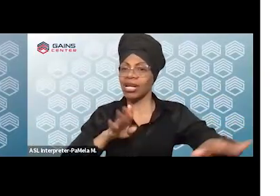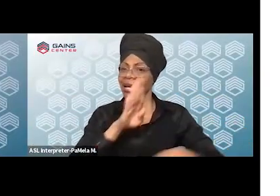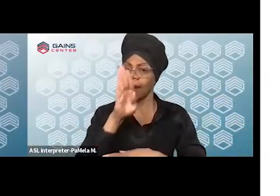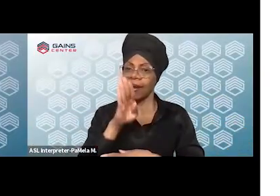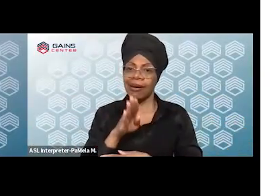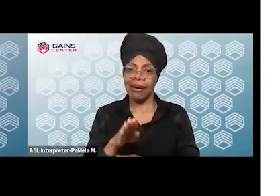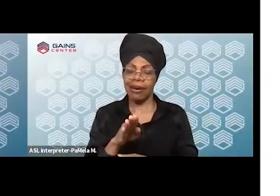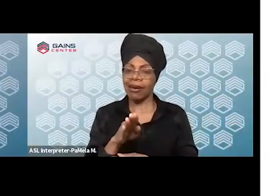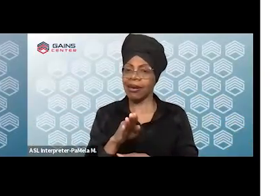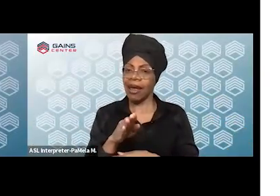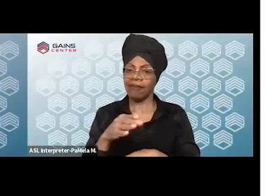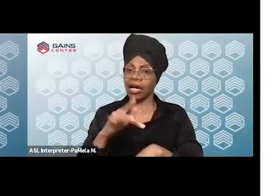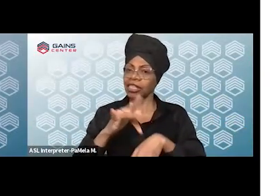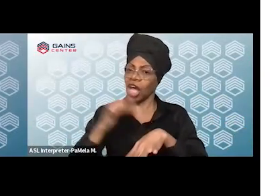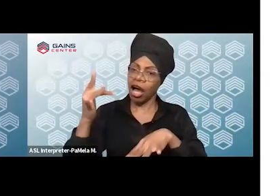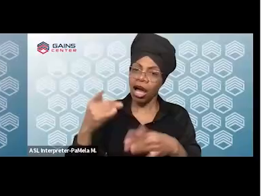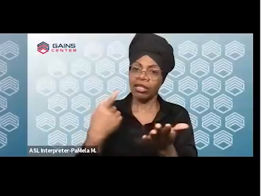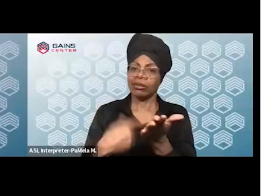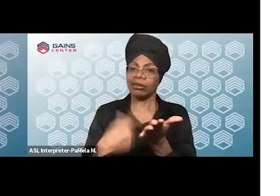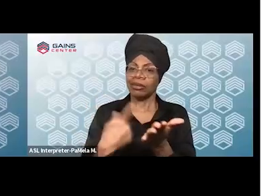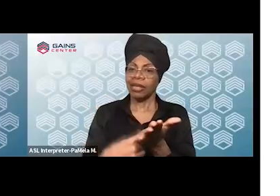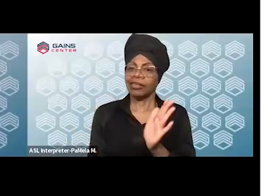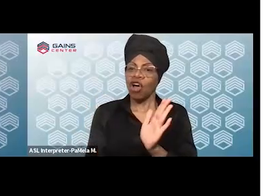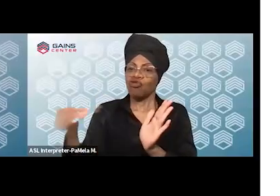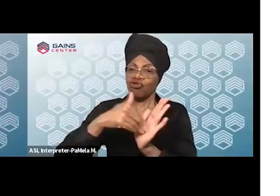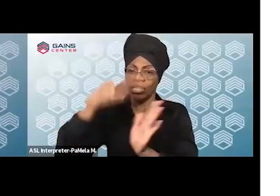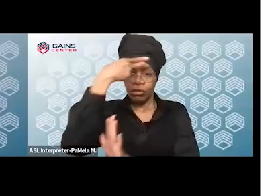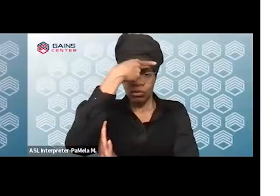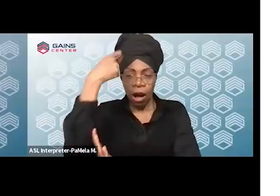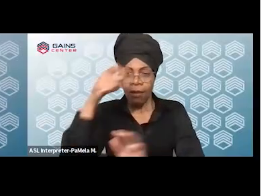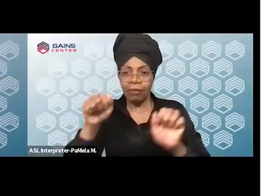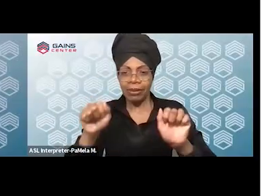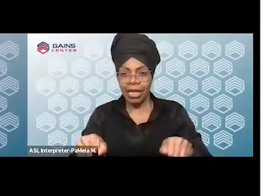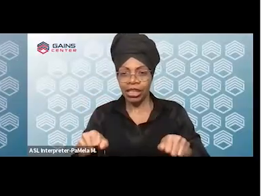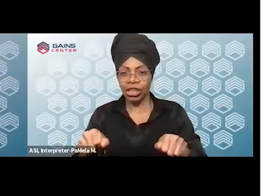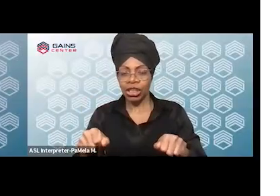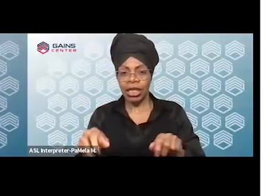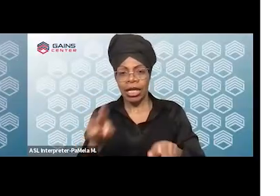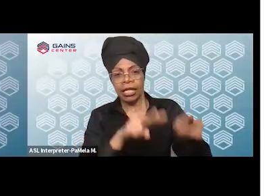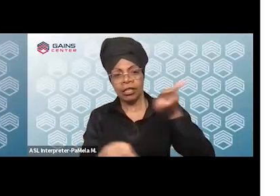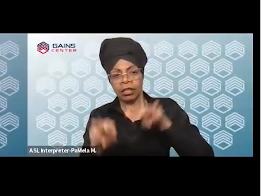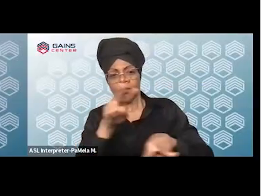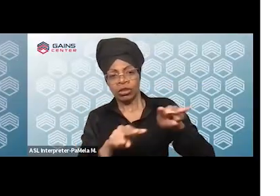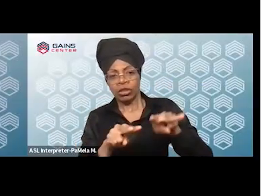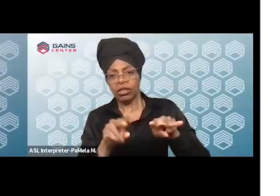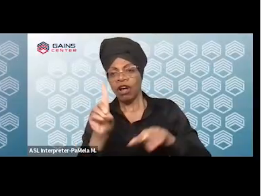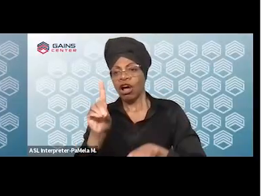how retraumatizing potentially an observed urine drug tests could be for some individuals.